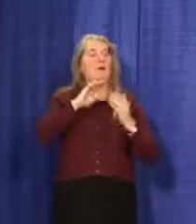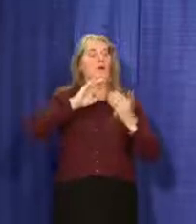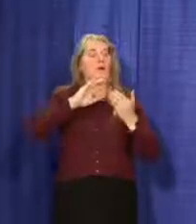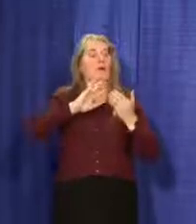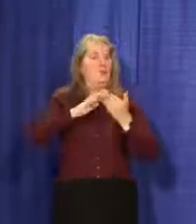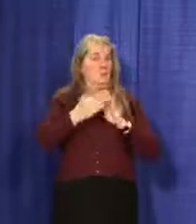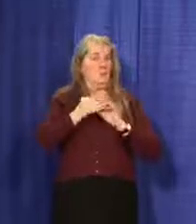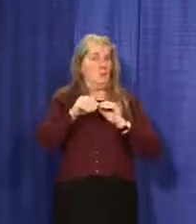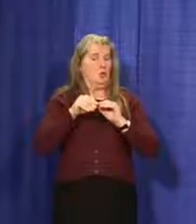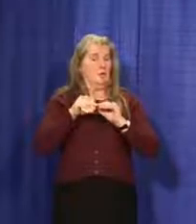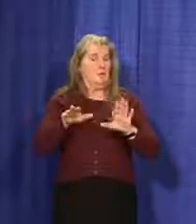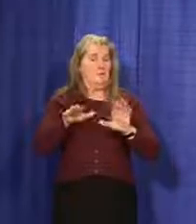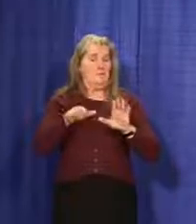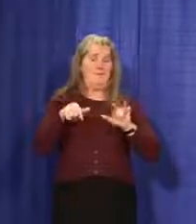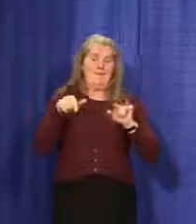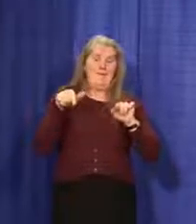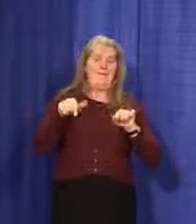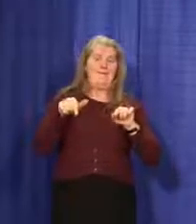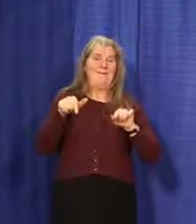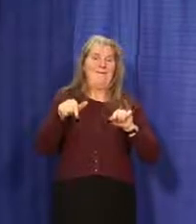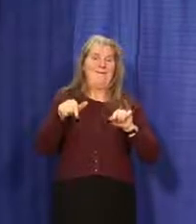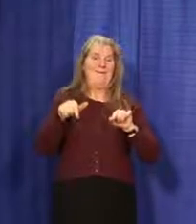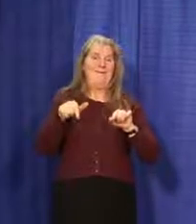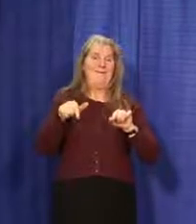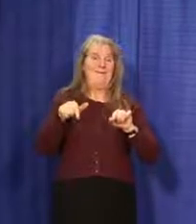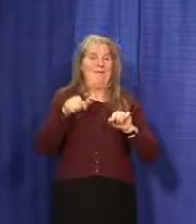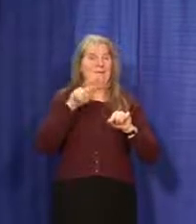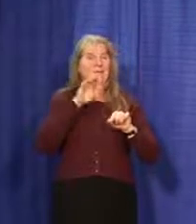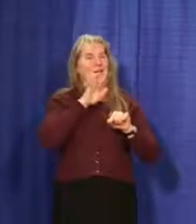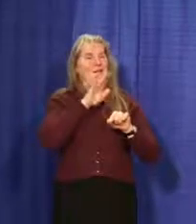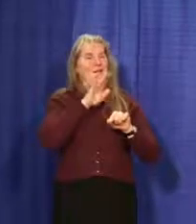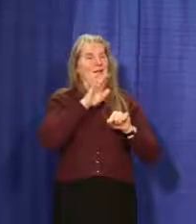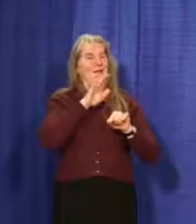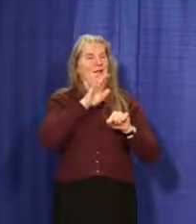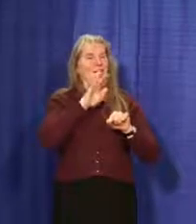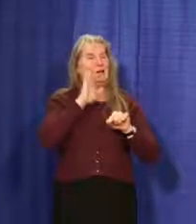as used by the municipality, I believe relates to the fact that